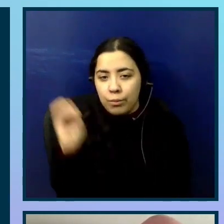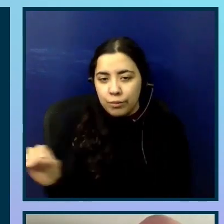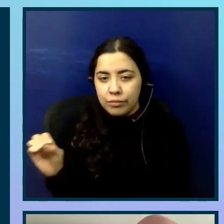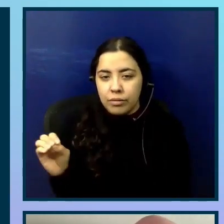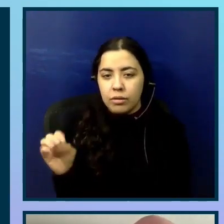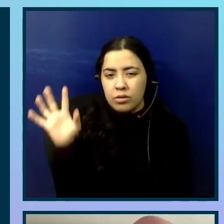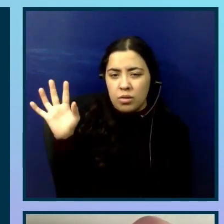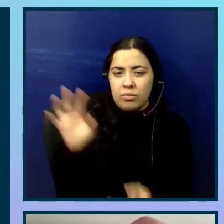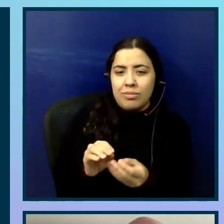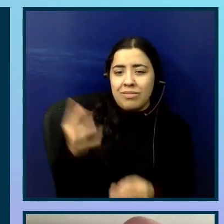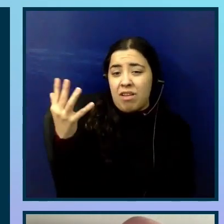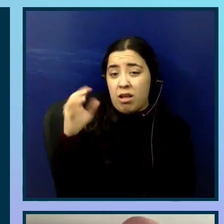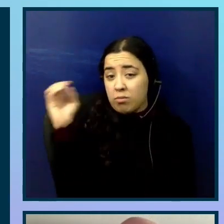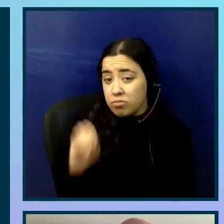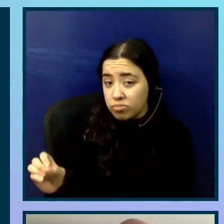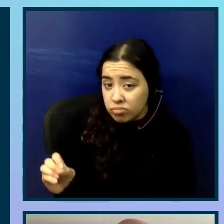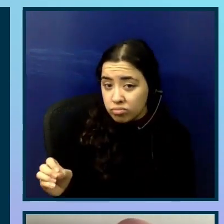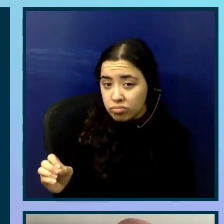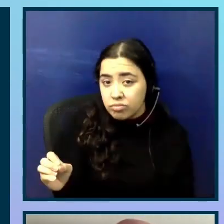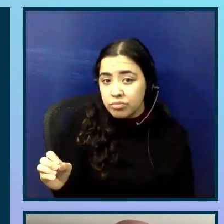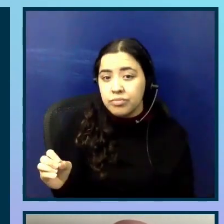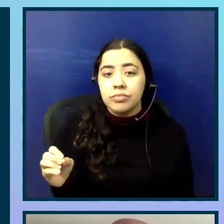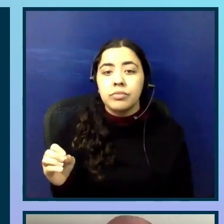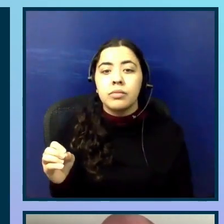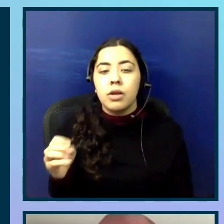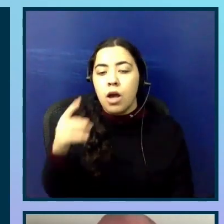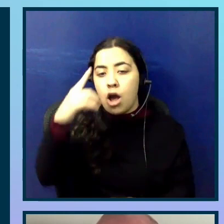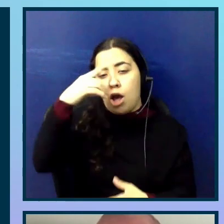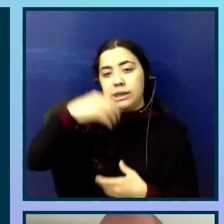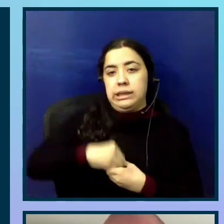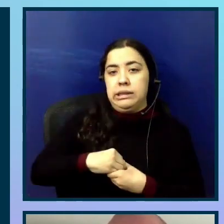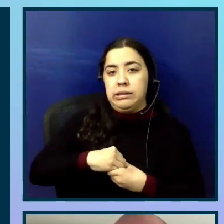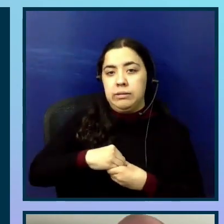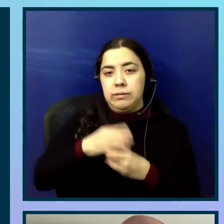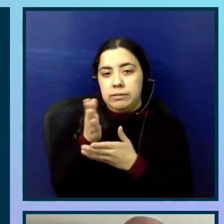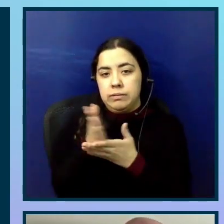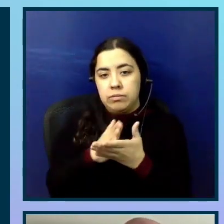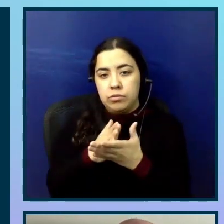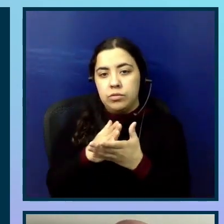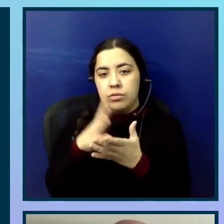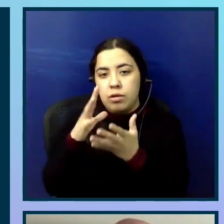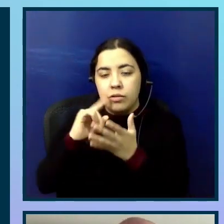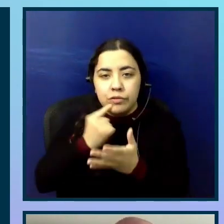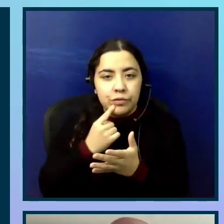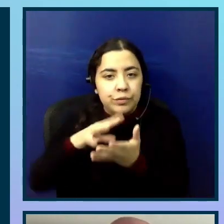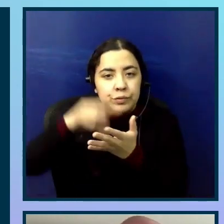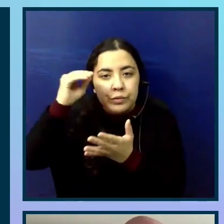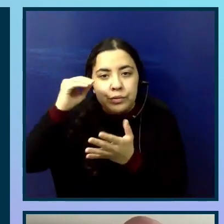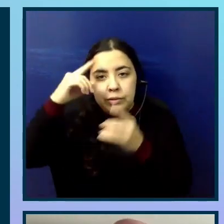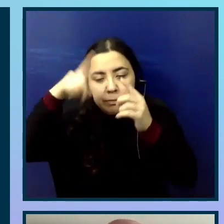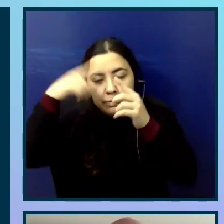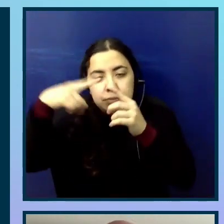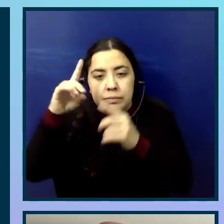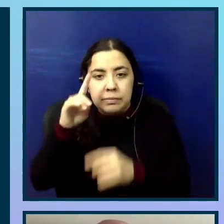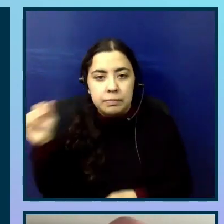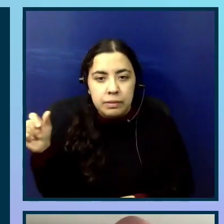Autistic spectrum condition and severe learning disabilities numbers are really hard to separate. You use fine methodologies, crossover,